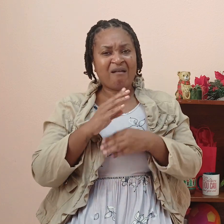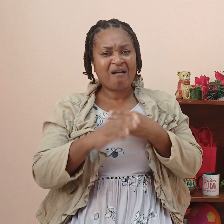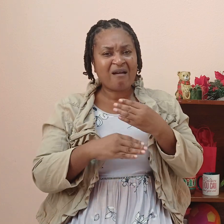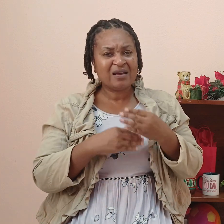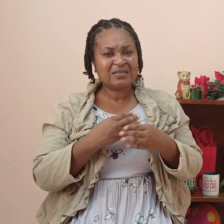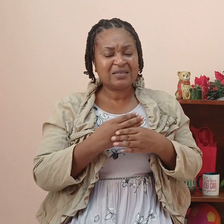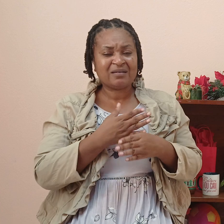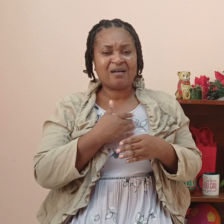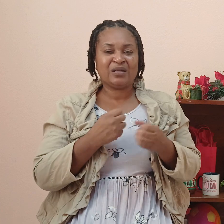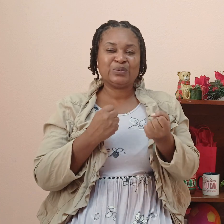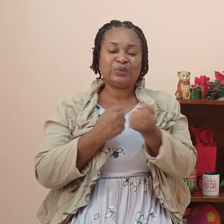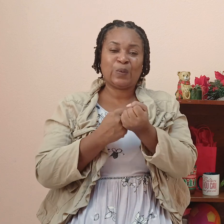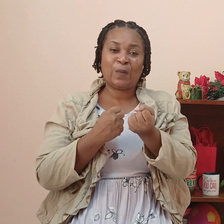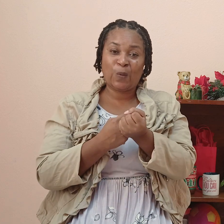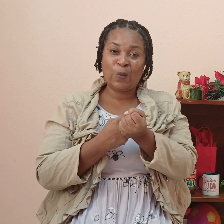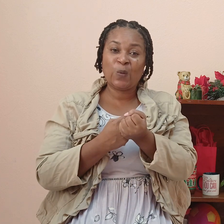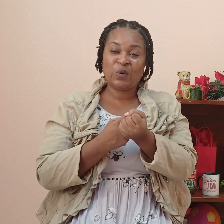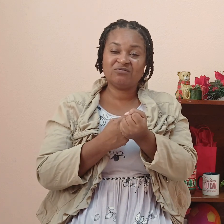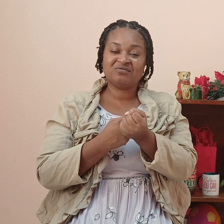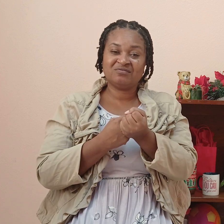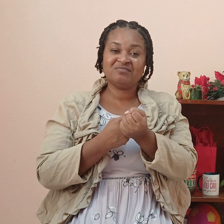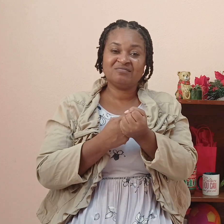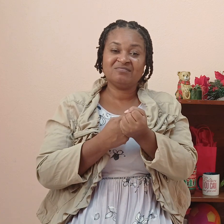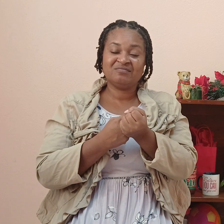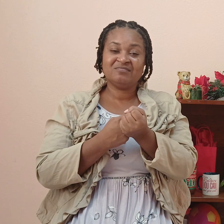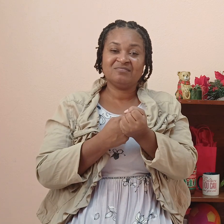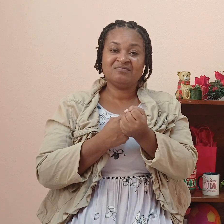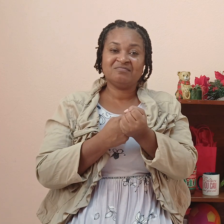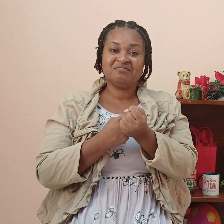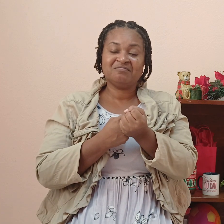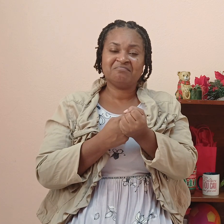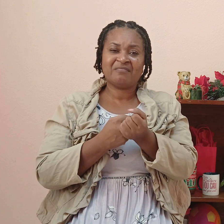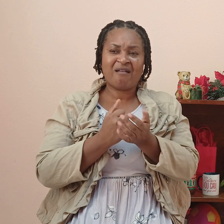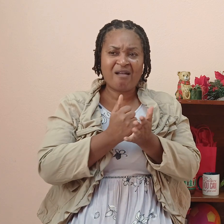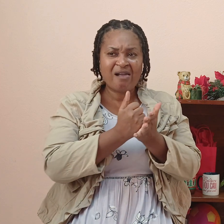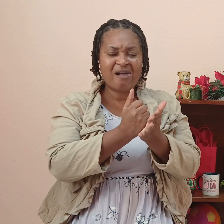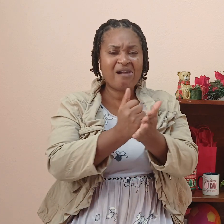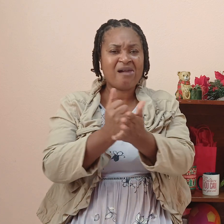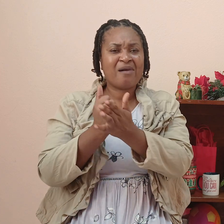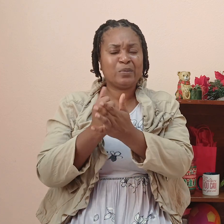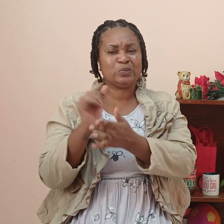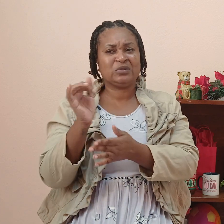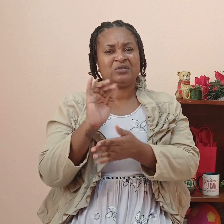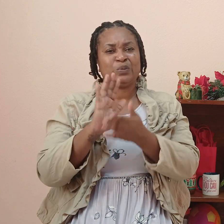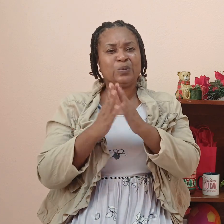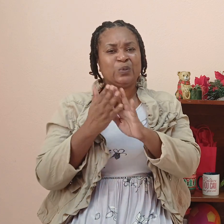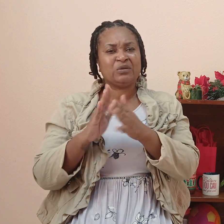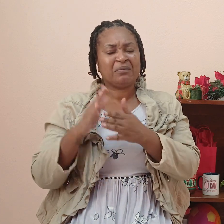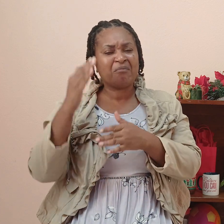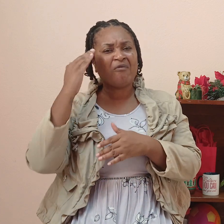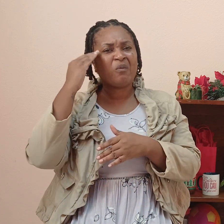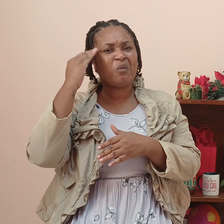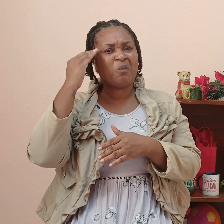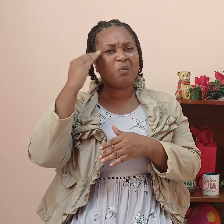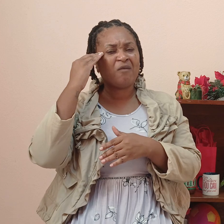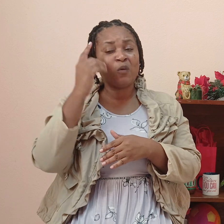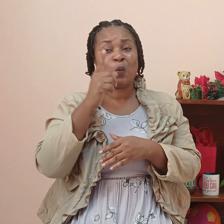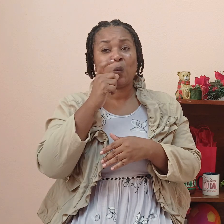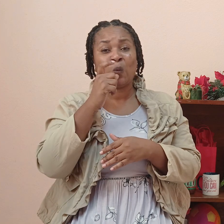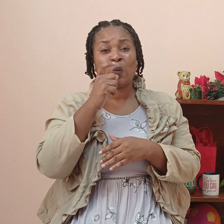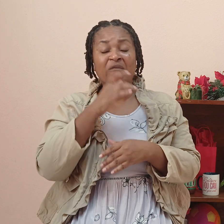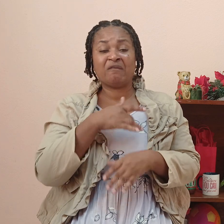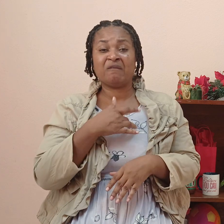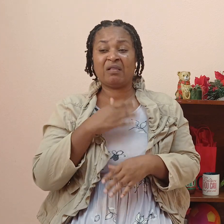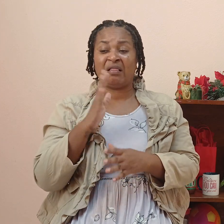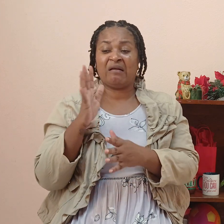and support. Help us, as a community, to be aware of those who are feeling left out,